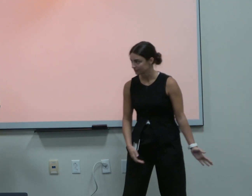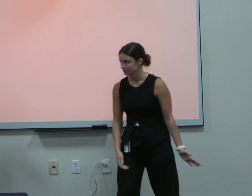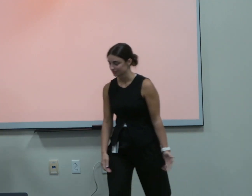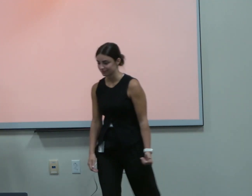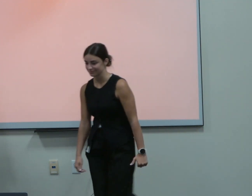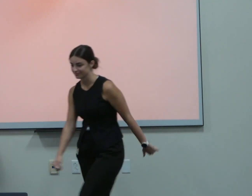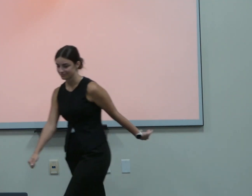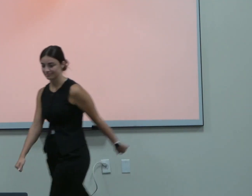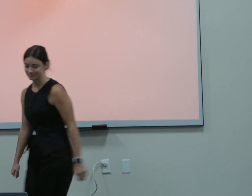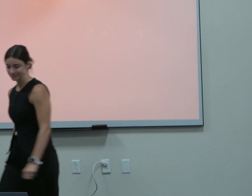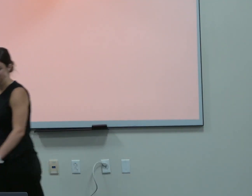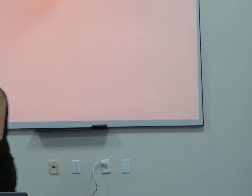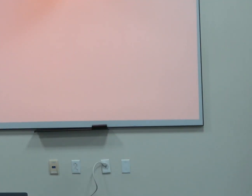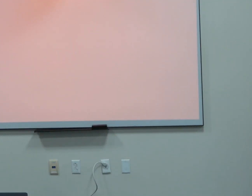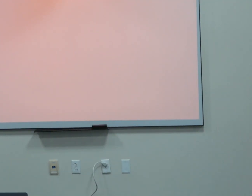Harrison will come up to the screen.